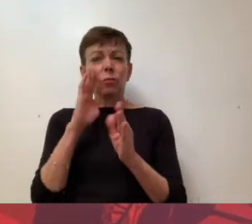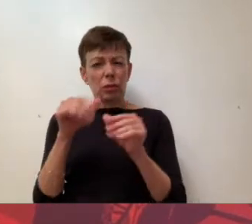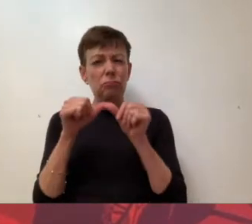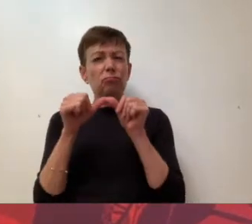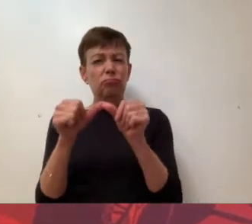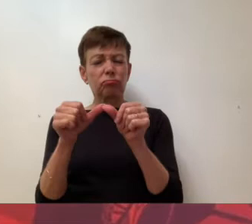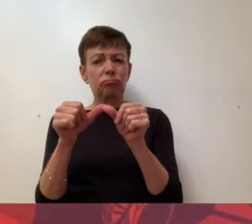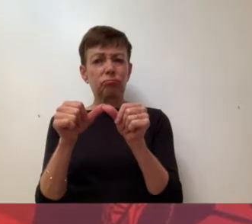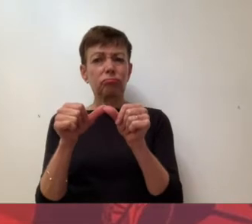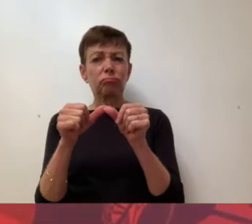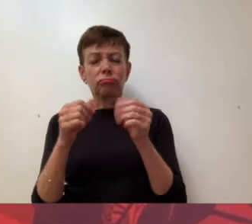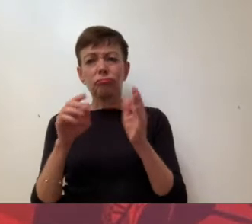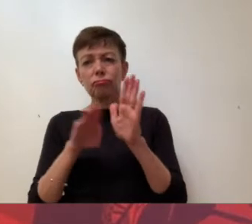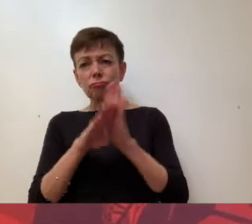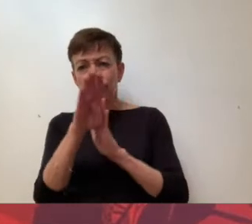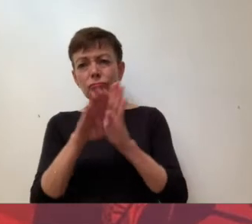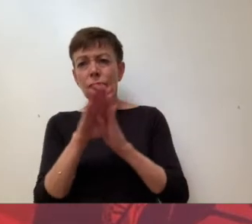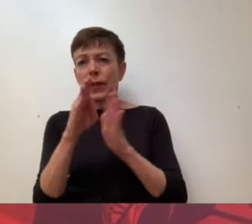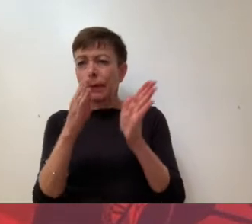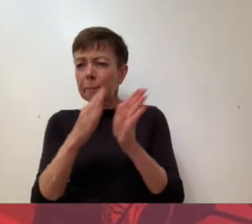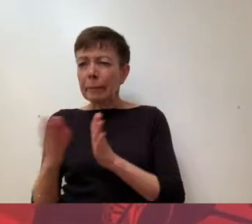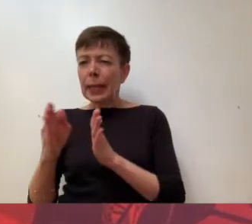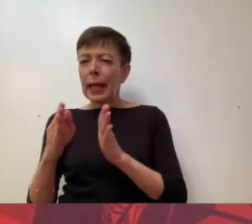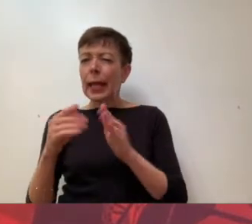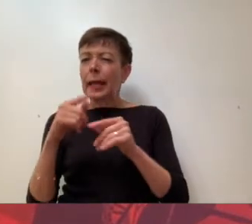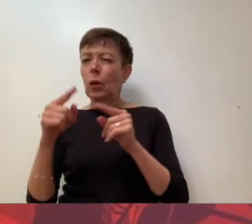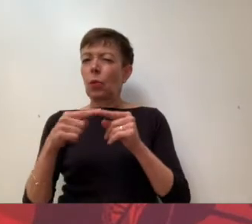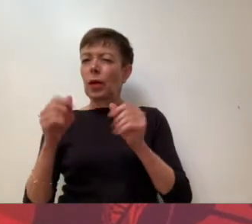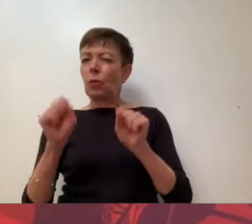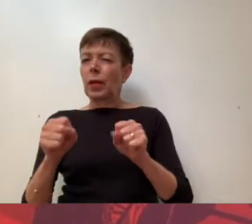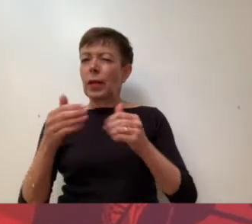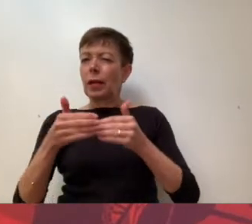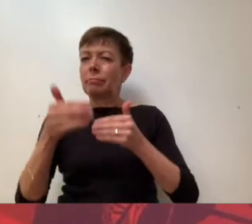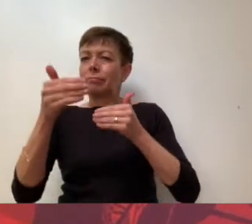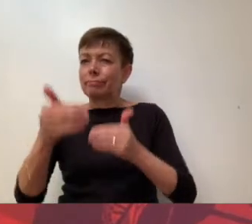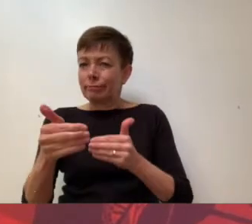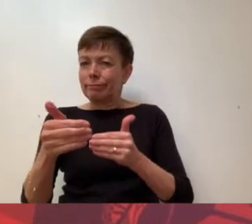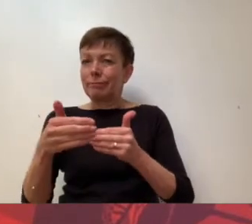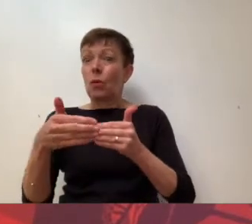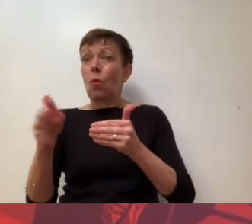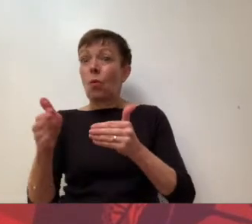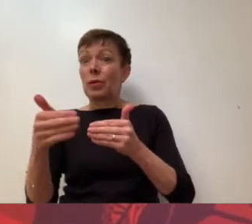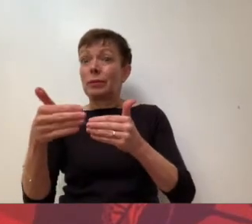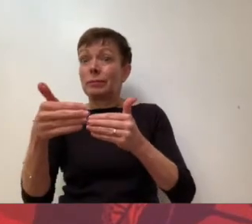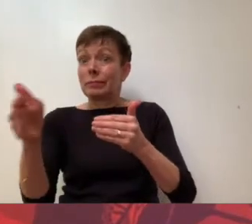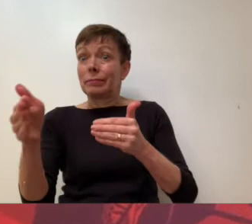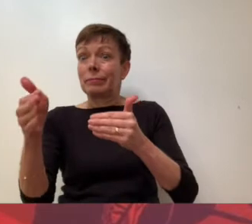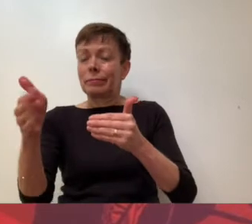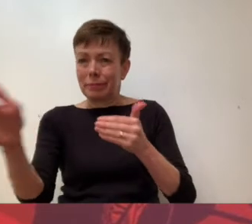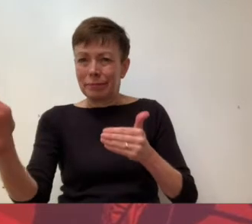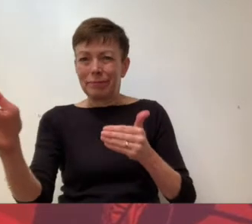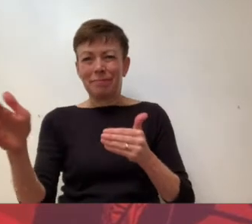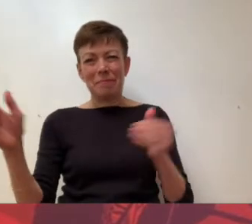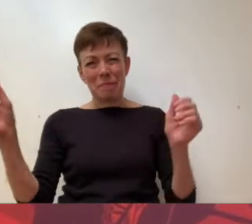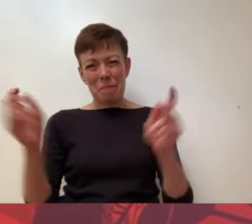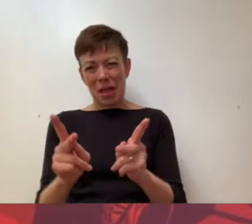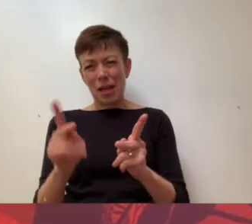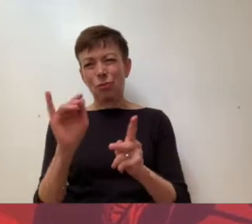Emergency Operations briefing. With respect to other indoor and outdoor amenities that I haven't mentioned specifically today, The City of Red Deer's Emergency Operations Centre will continue to work on a medium- to long-term plan for us to be able to welcome